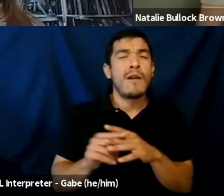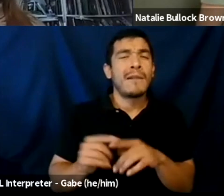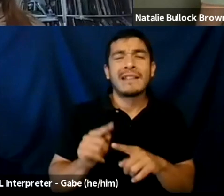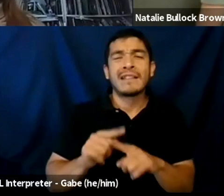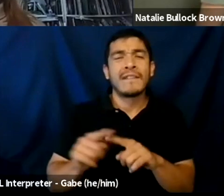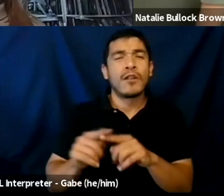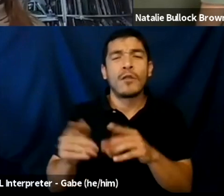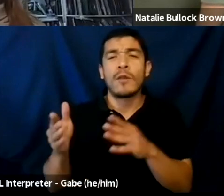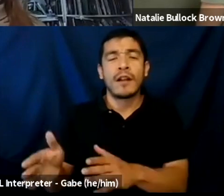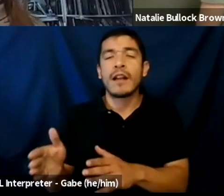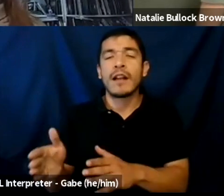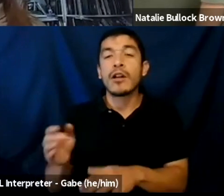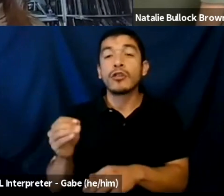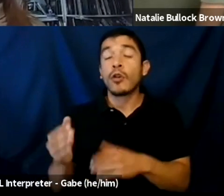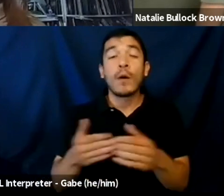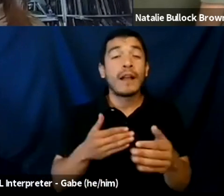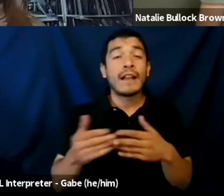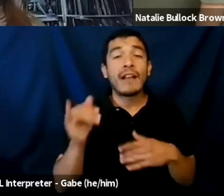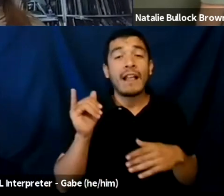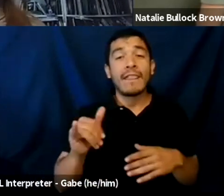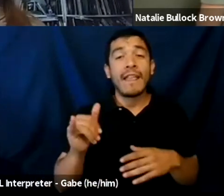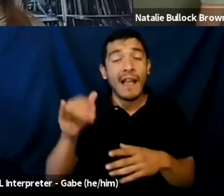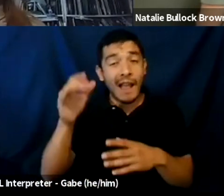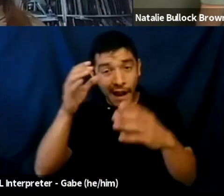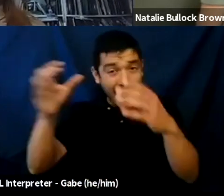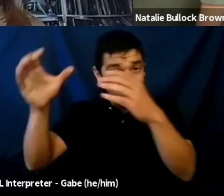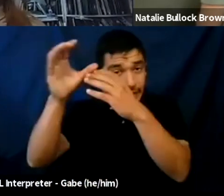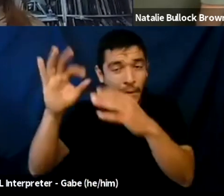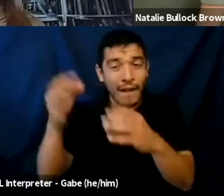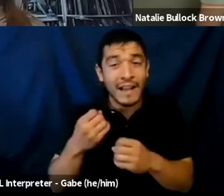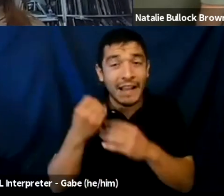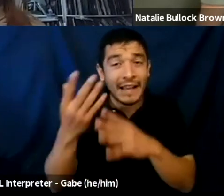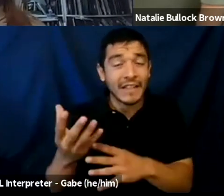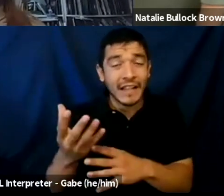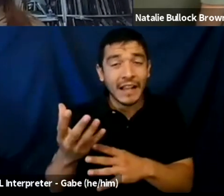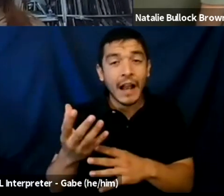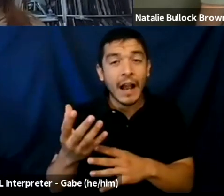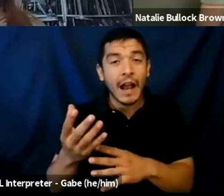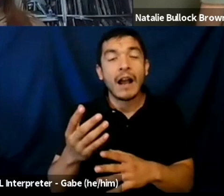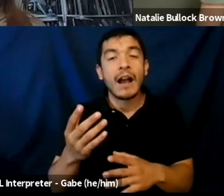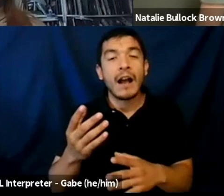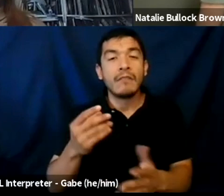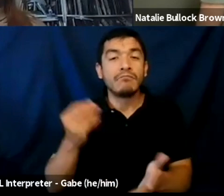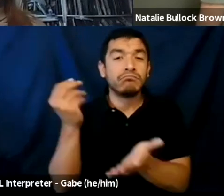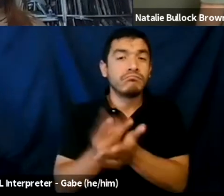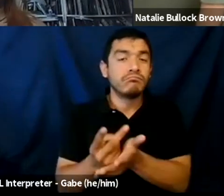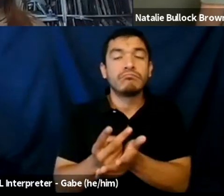So, even the concept of giving consent, one thing that we talk about a lot in terms of education